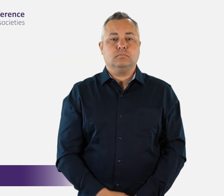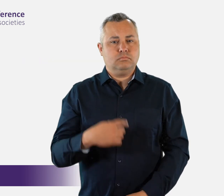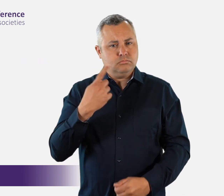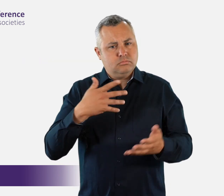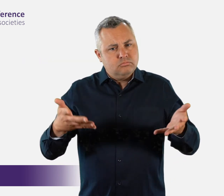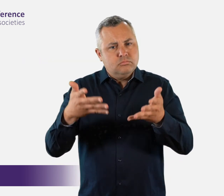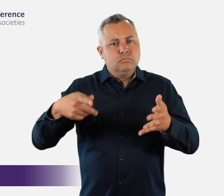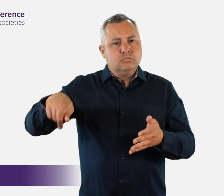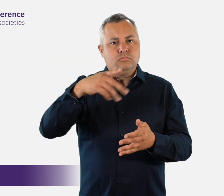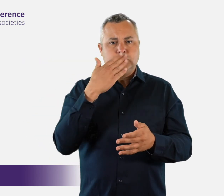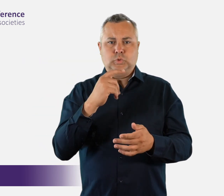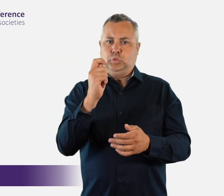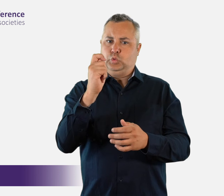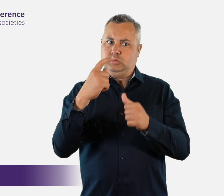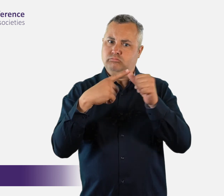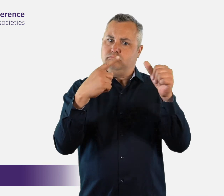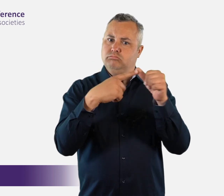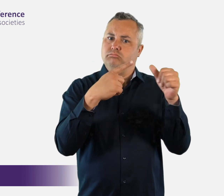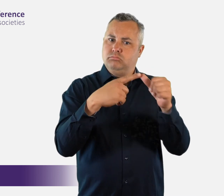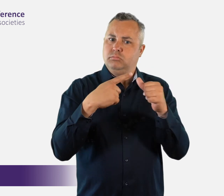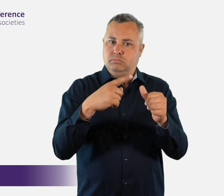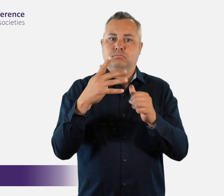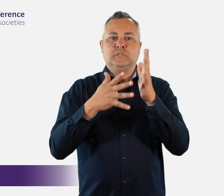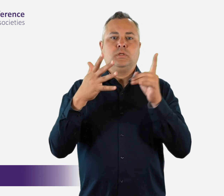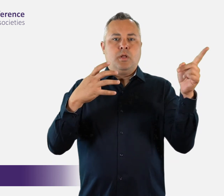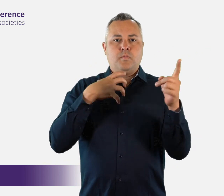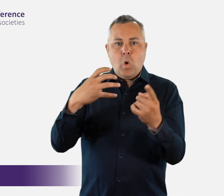We encourage responses as soon as possible in order -